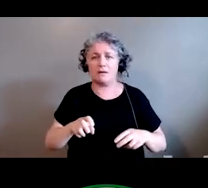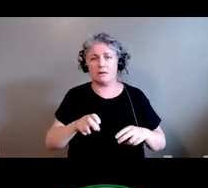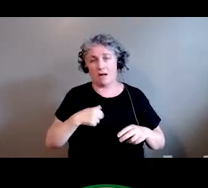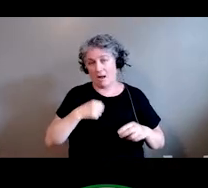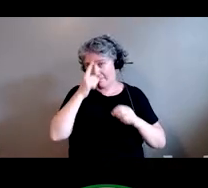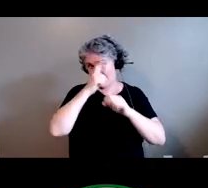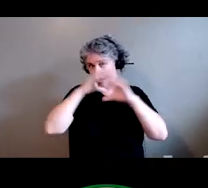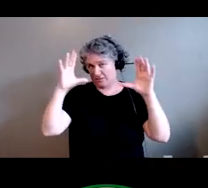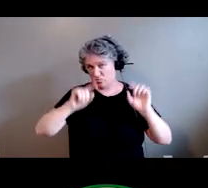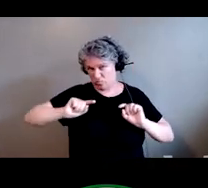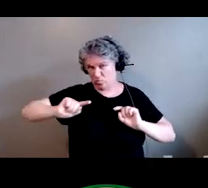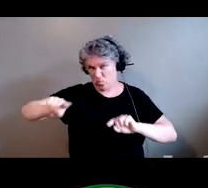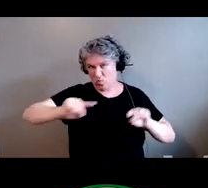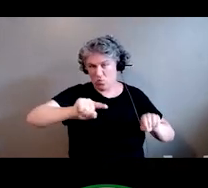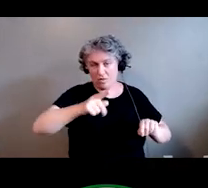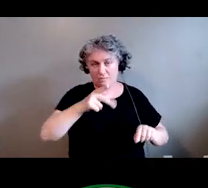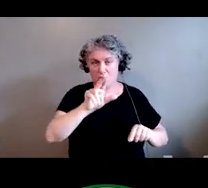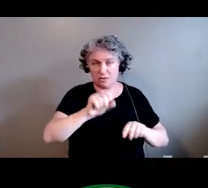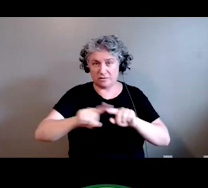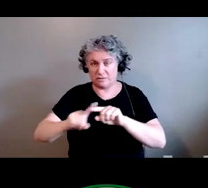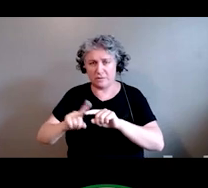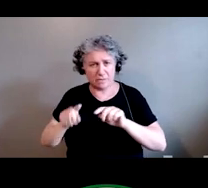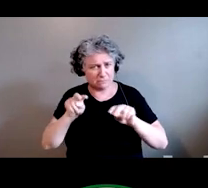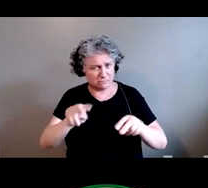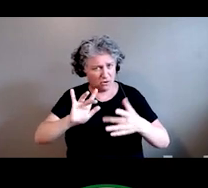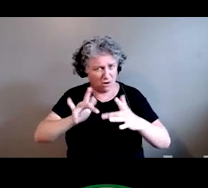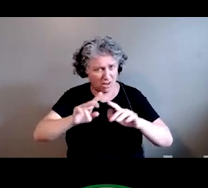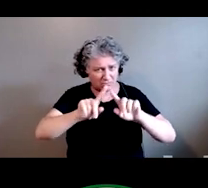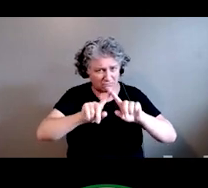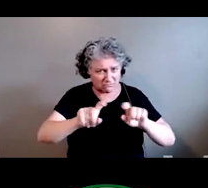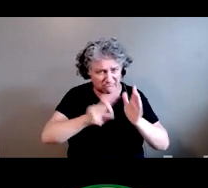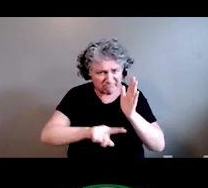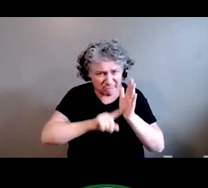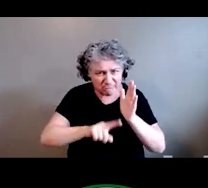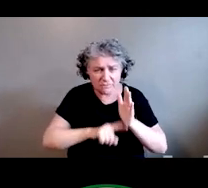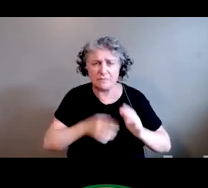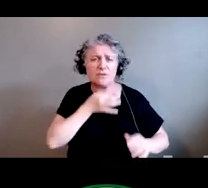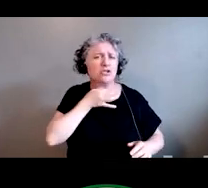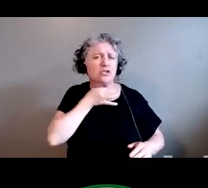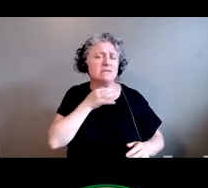what information is available online about the parks and if you have any examples of